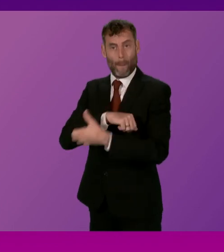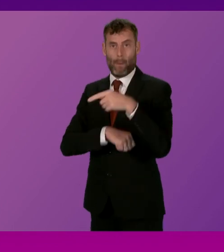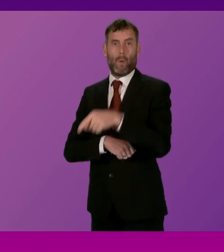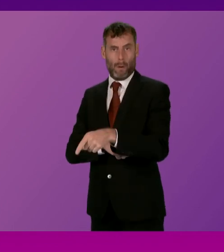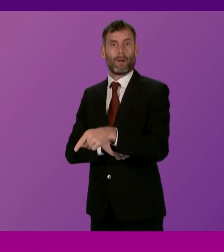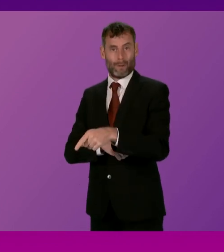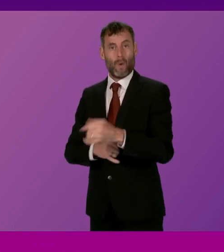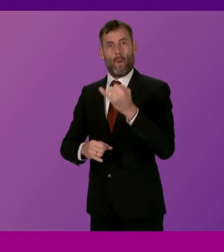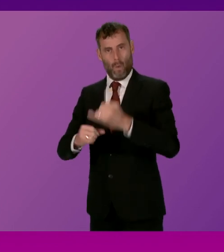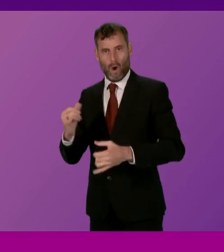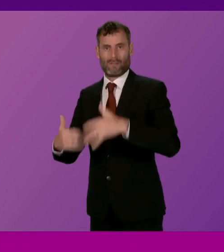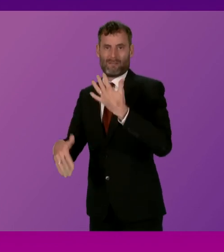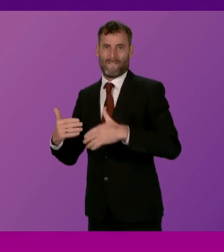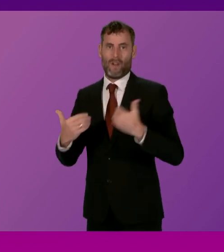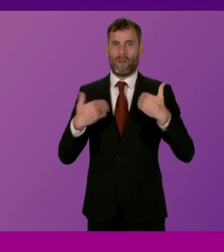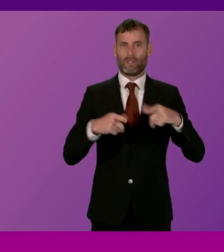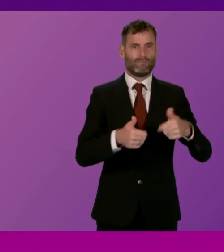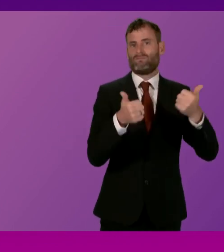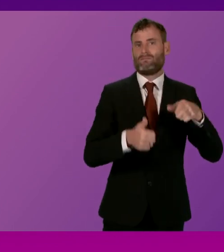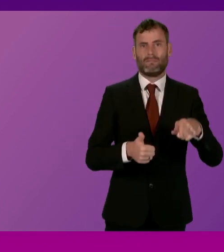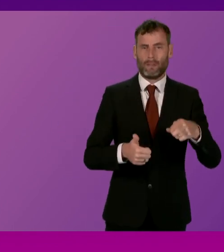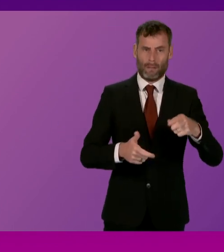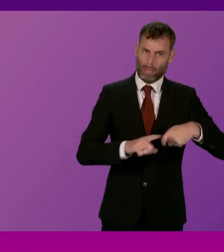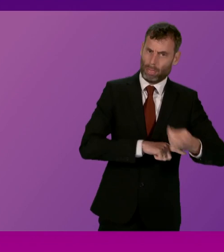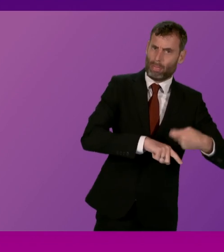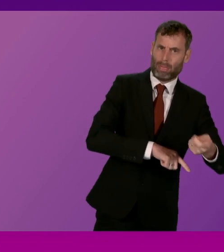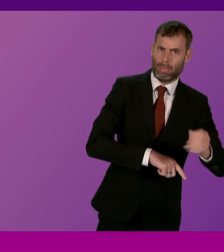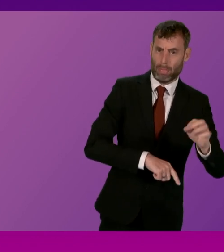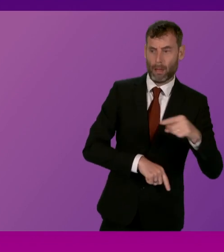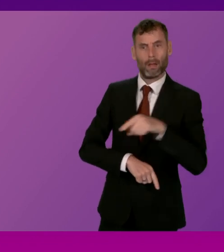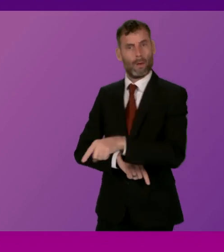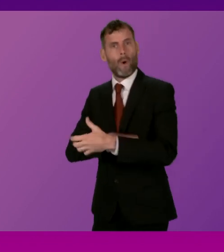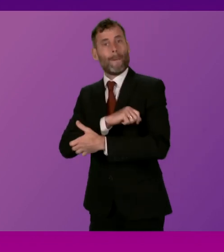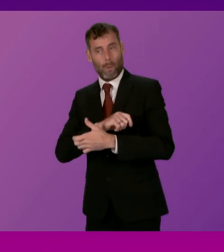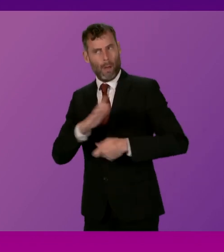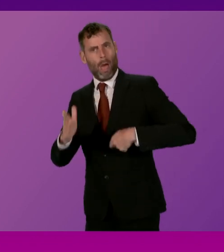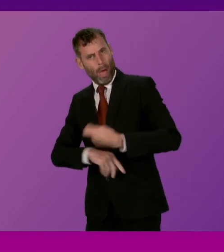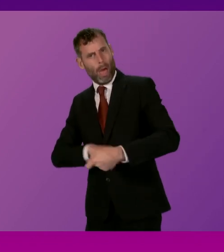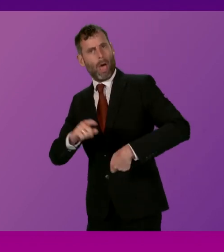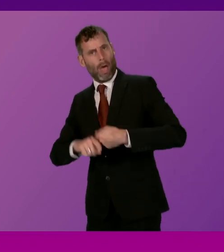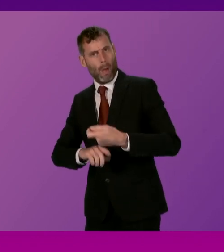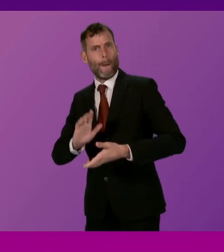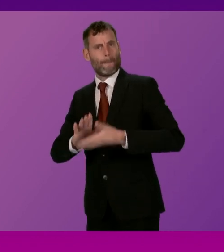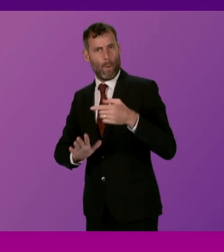The climate catastrophe impacts people who are poorer, the most vulnerable and those who live in areas of higher deprivation more greatly than it impacts others.